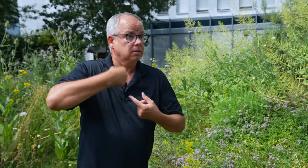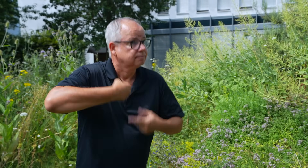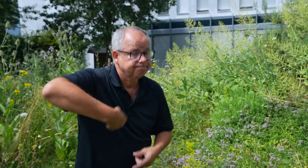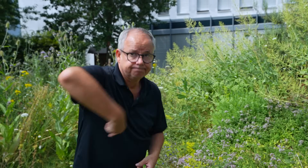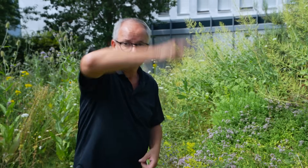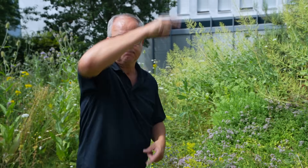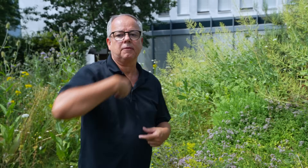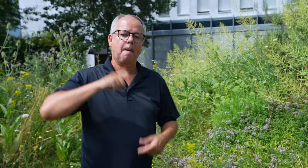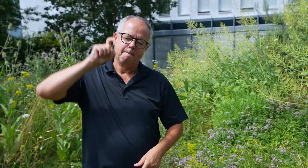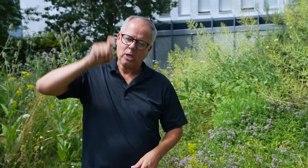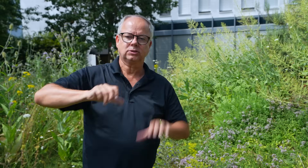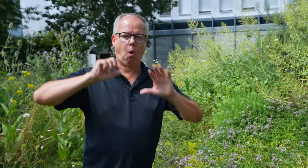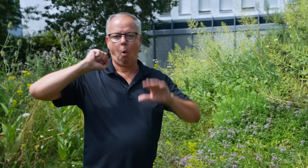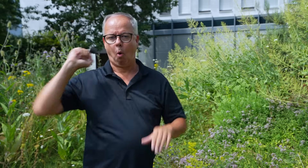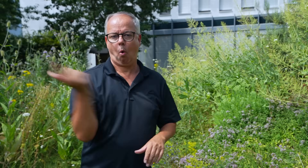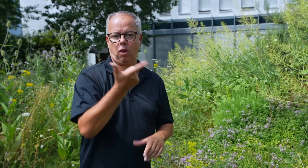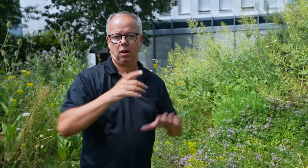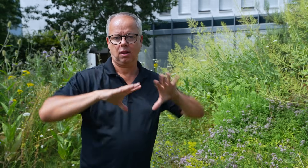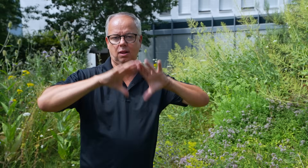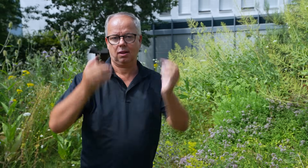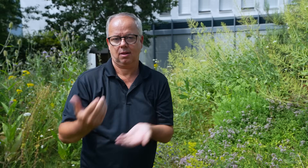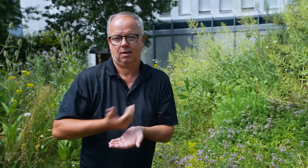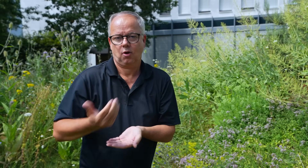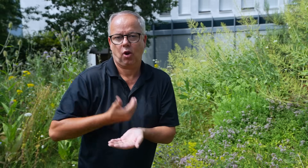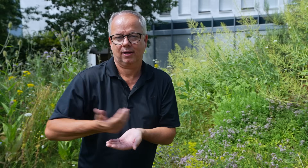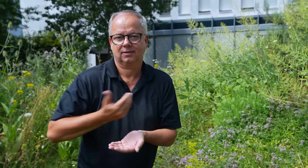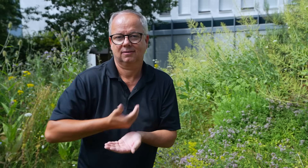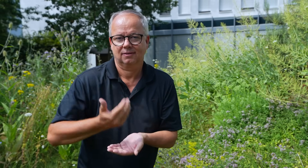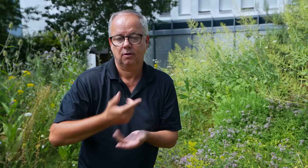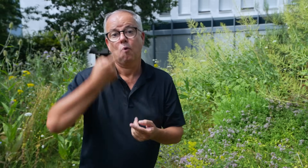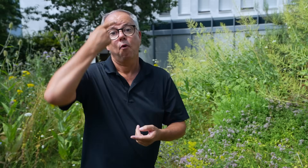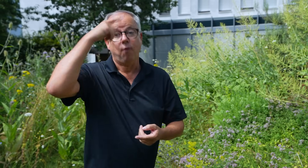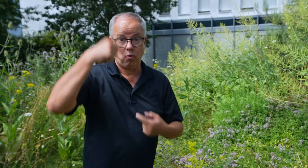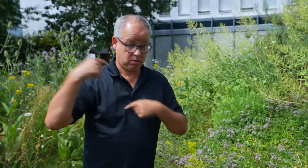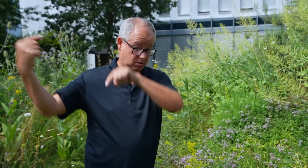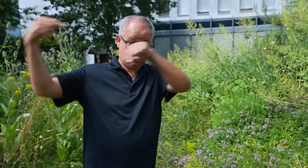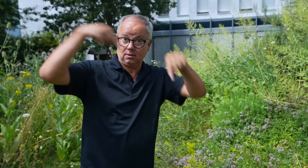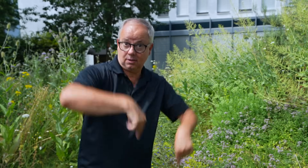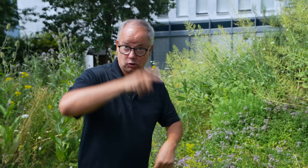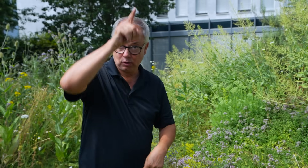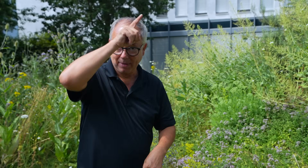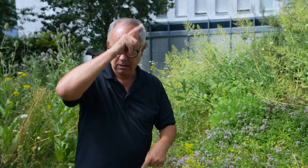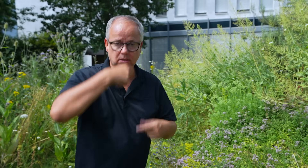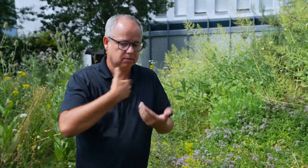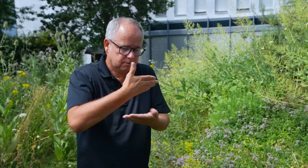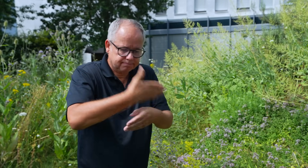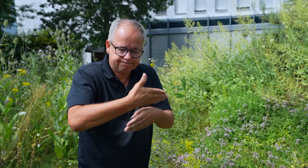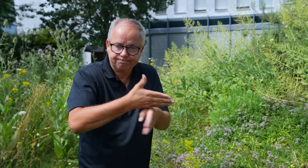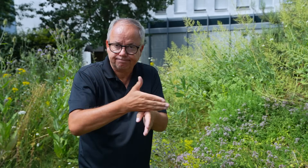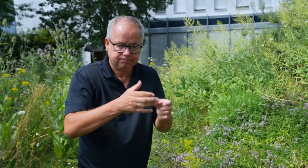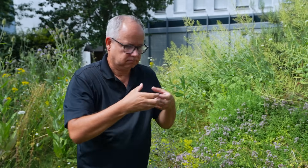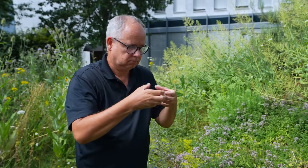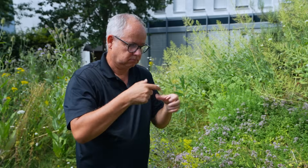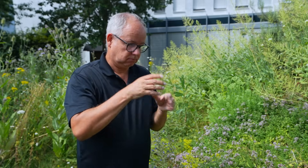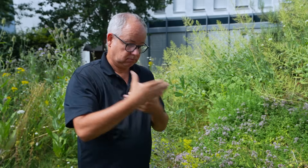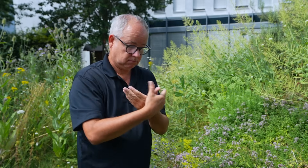that requires we keep everything we collect. Here in Germany, things are segmented a certain way.